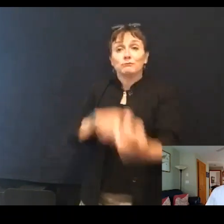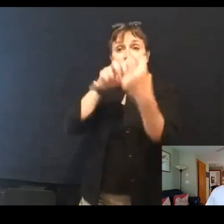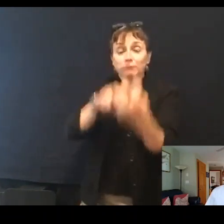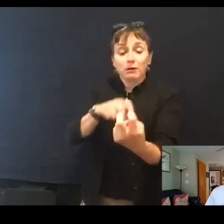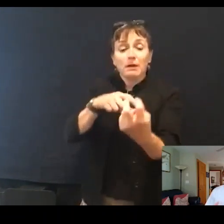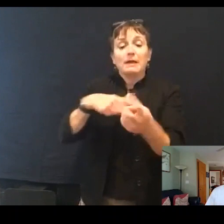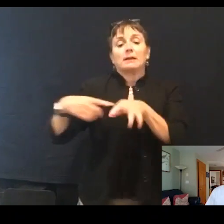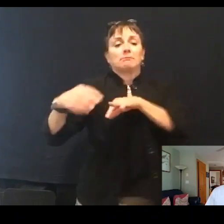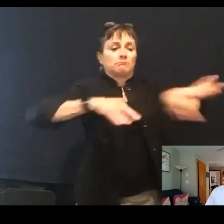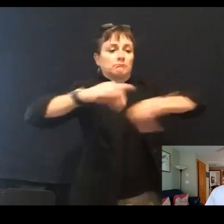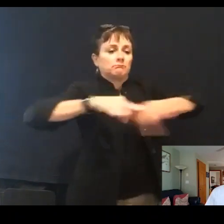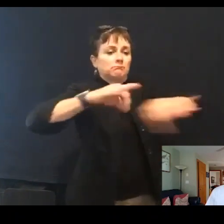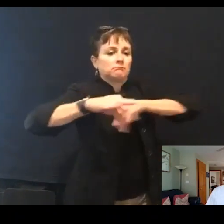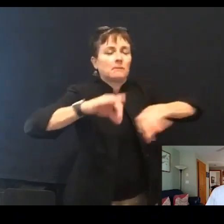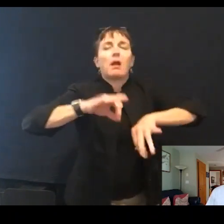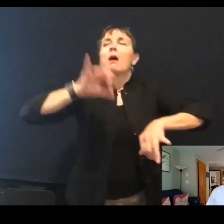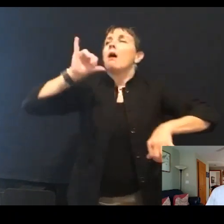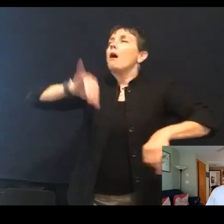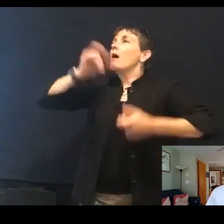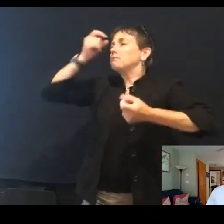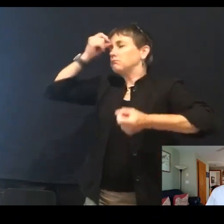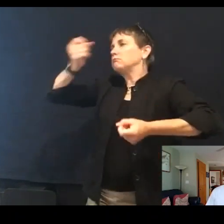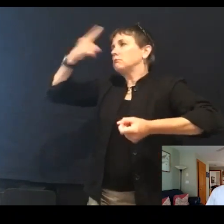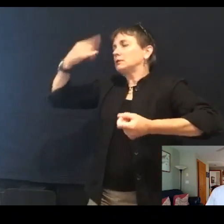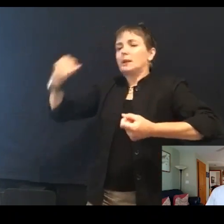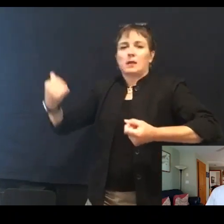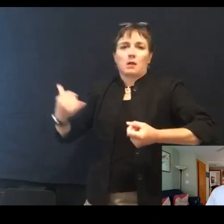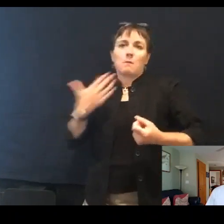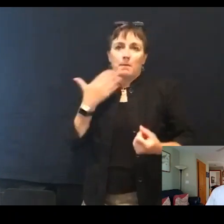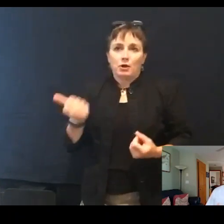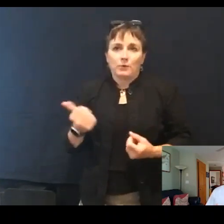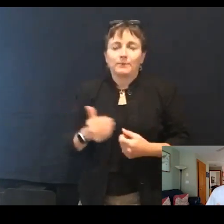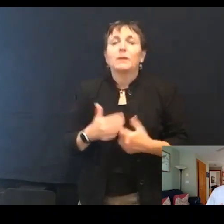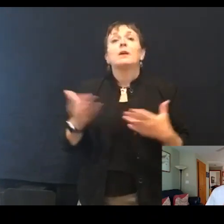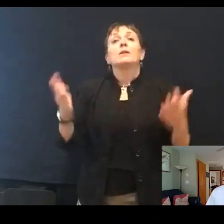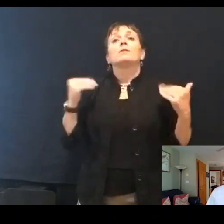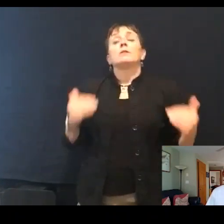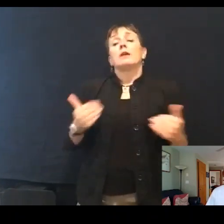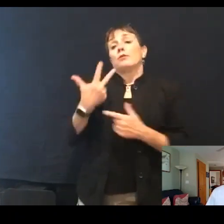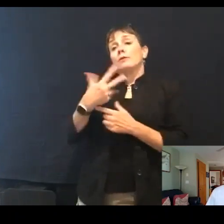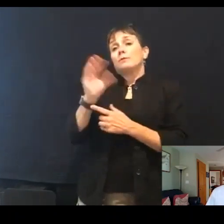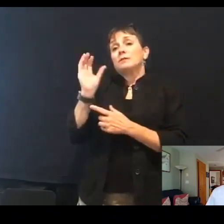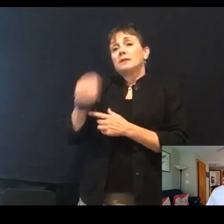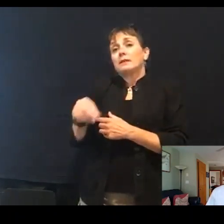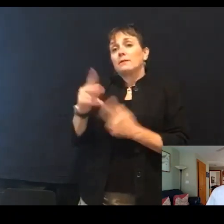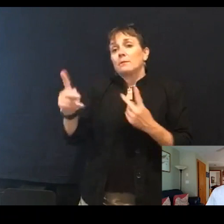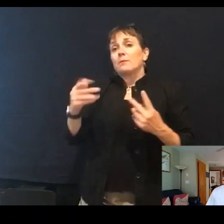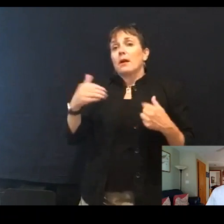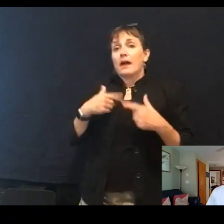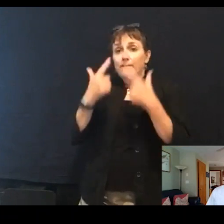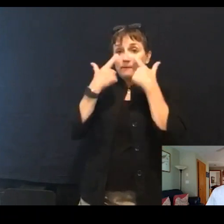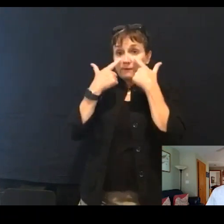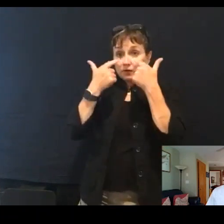and put it in a context that you could understand. 3% of the people had a vision and hearing loss,